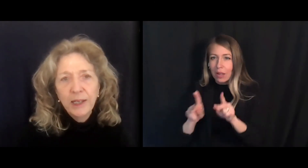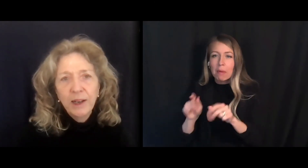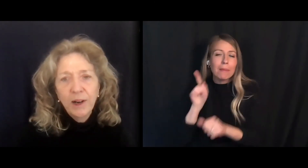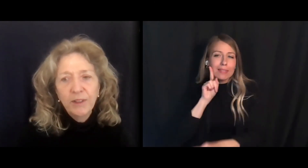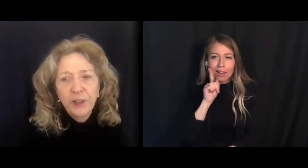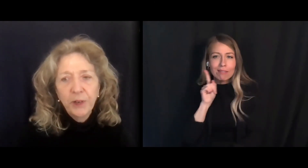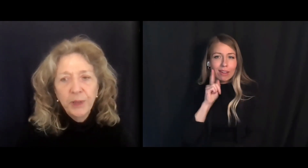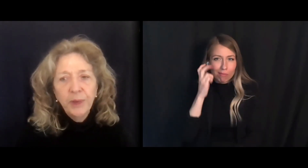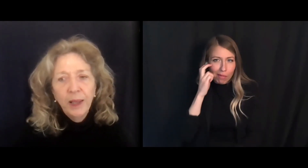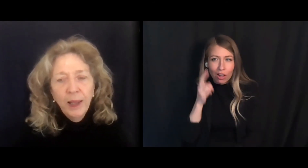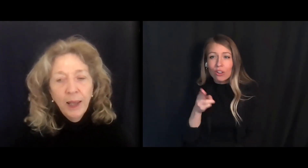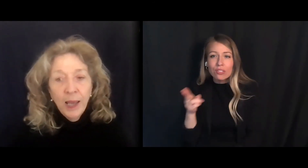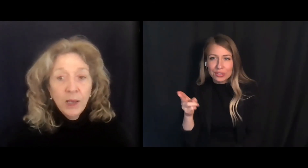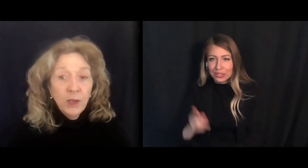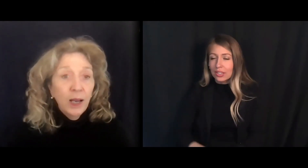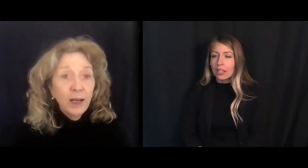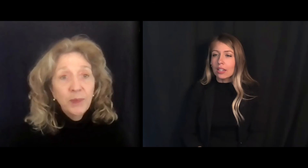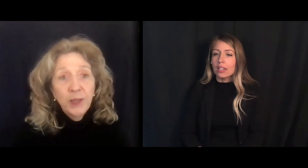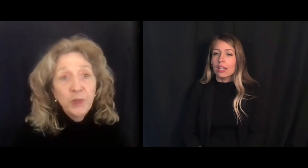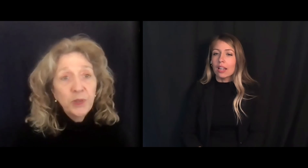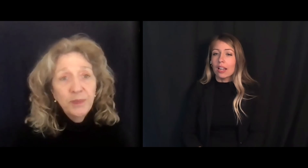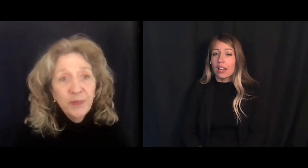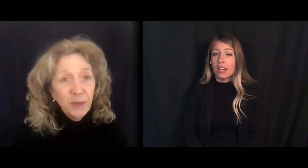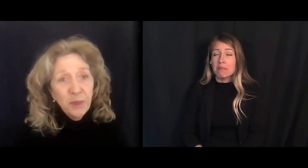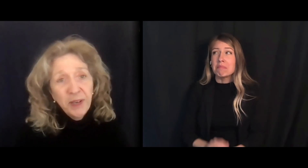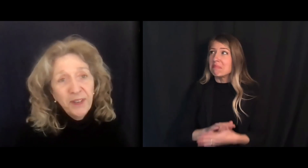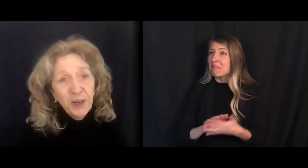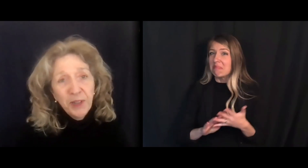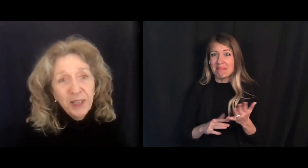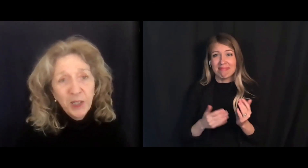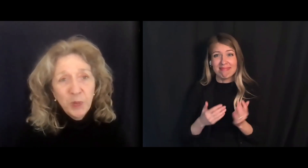and hard of hearing. And those are some of my favorite things,